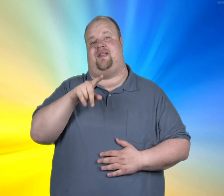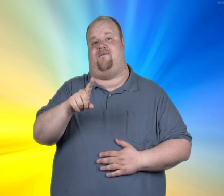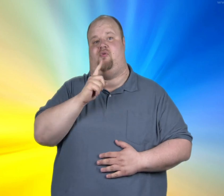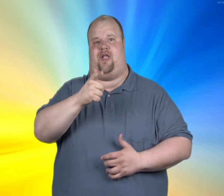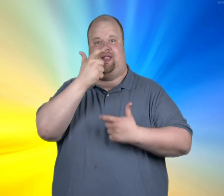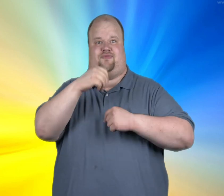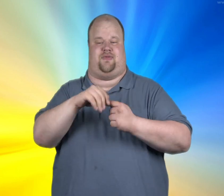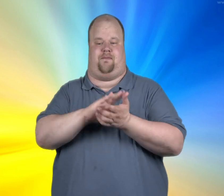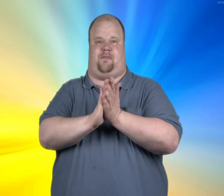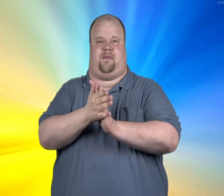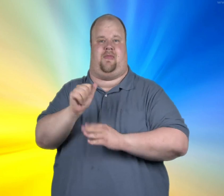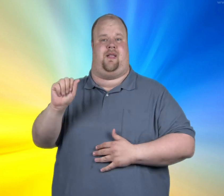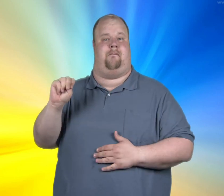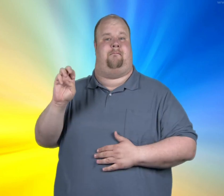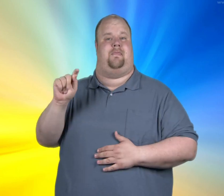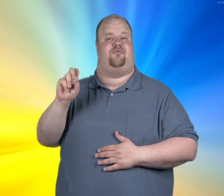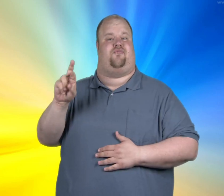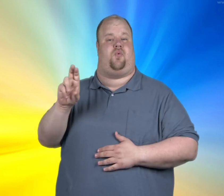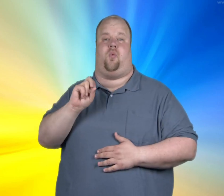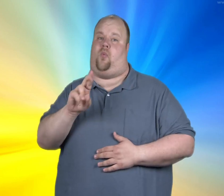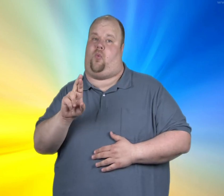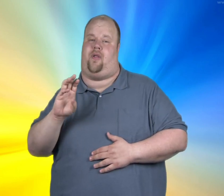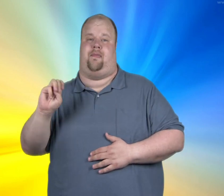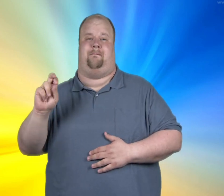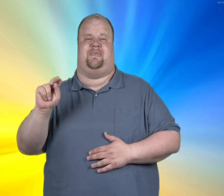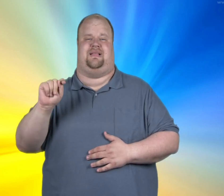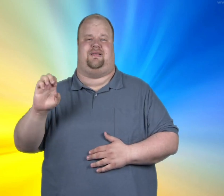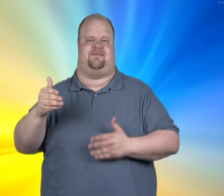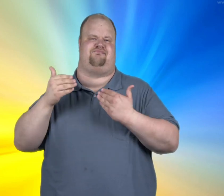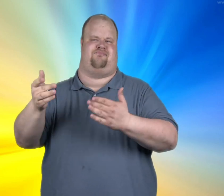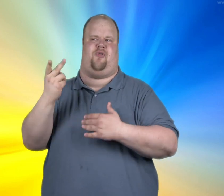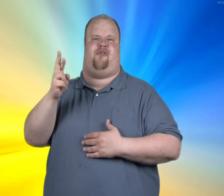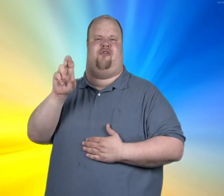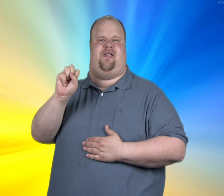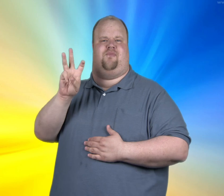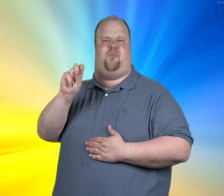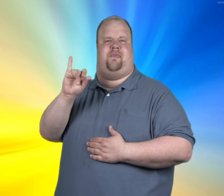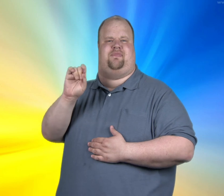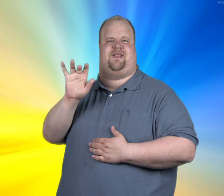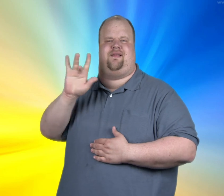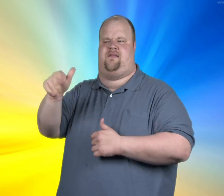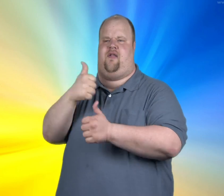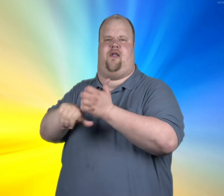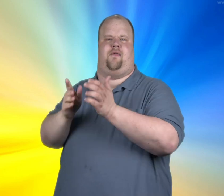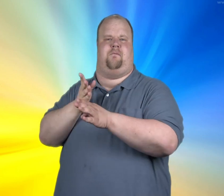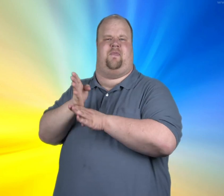If you are interested in becoming a mentor or a mentee, go to HRS website and click on Professional